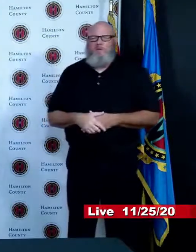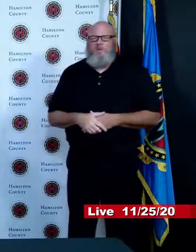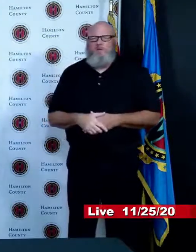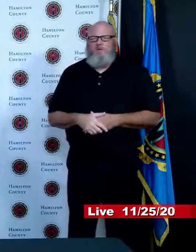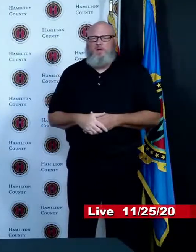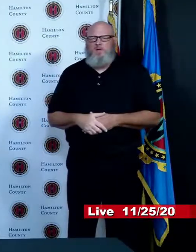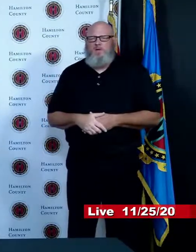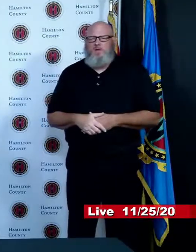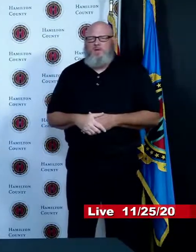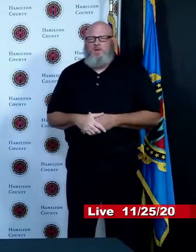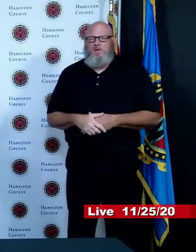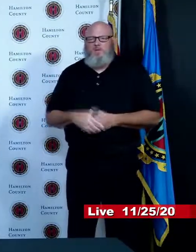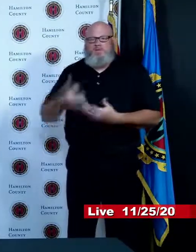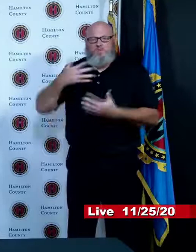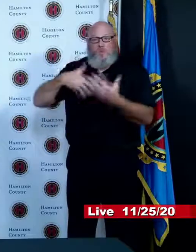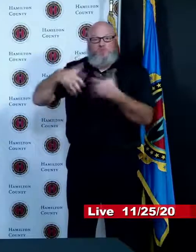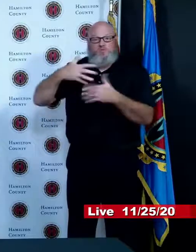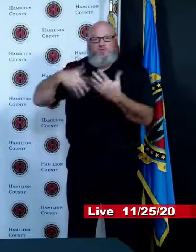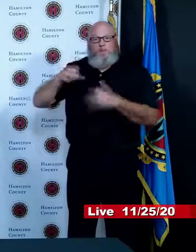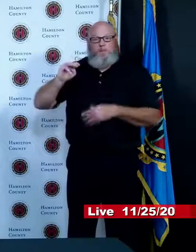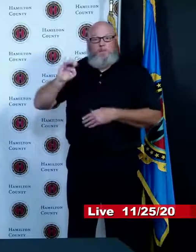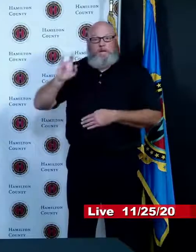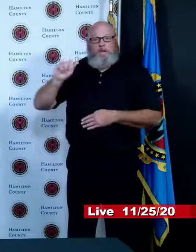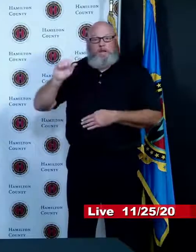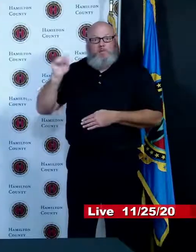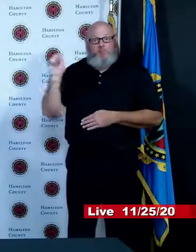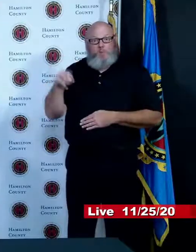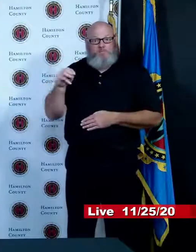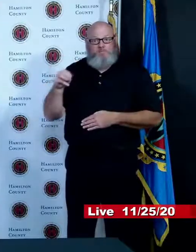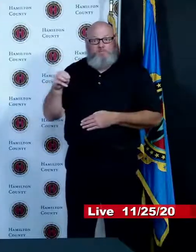and you know who knows where they're coming from and the validity and whatever you know but but